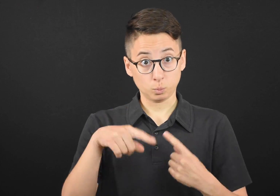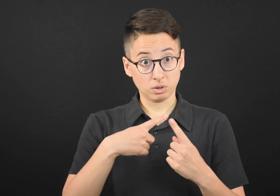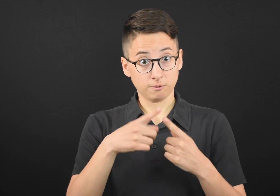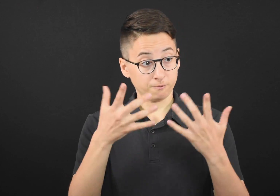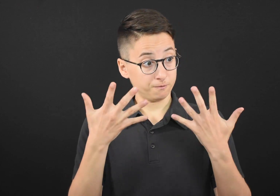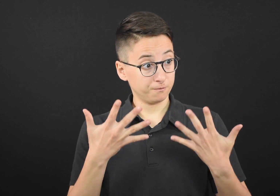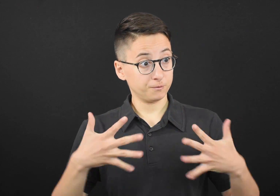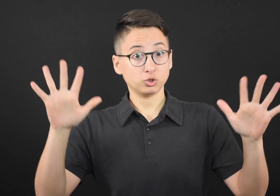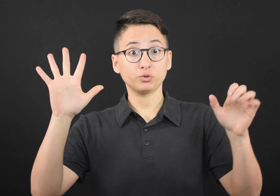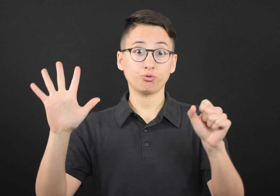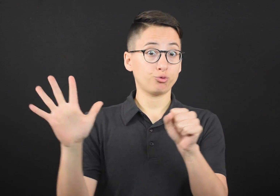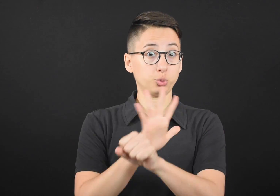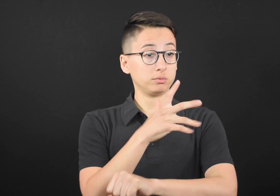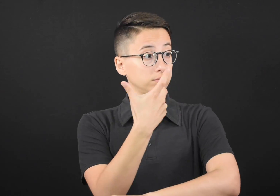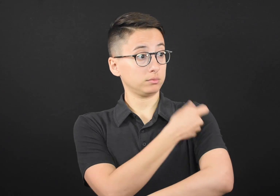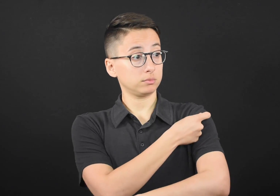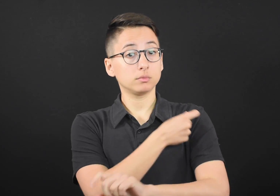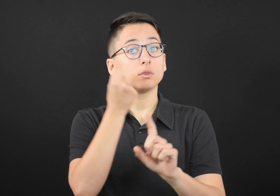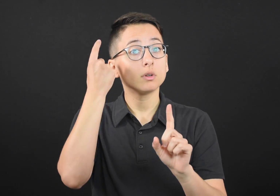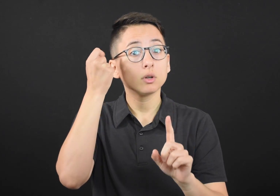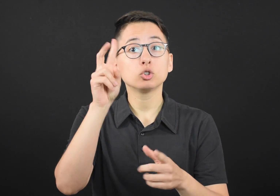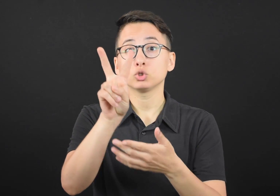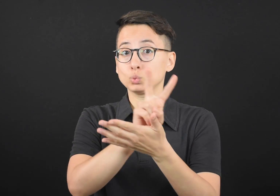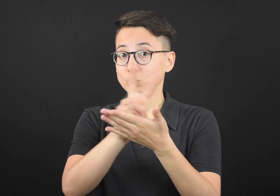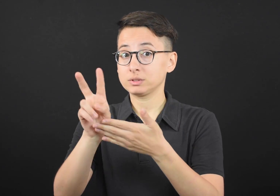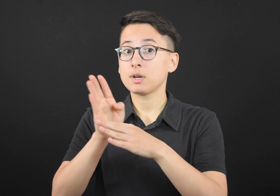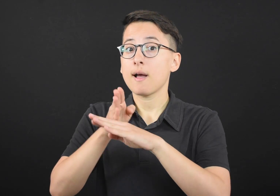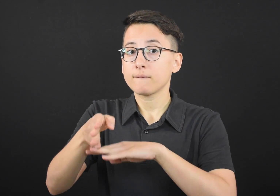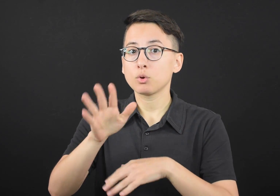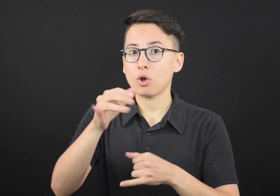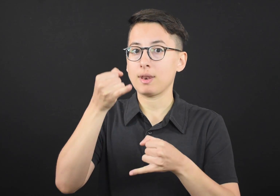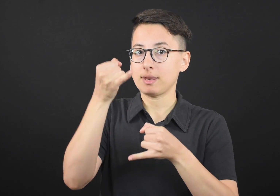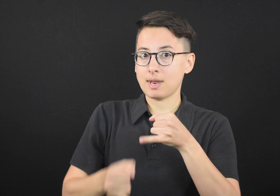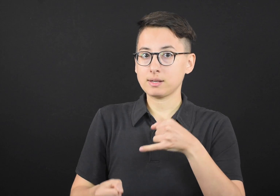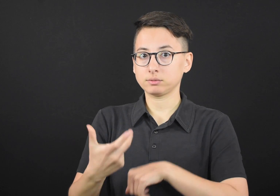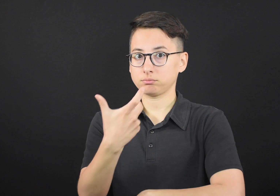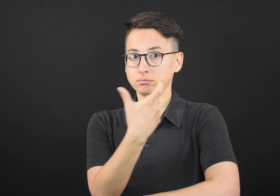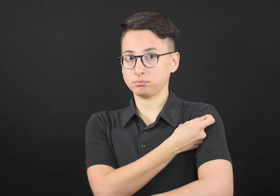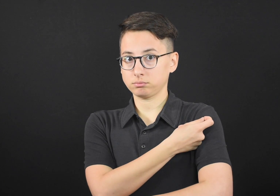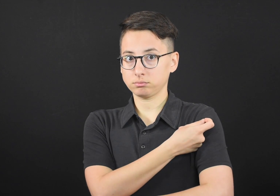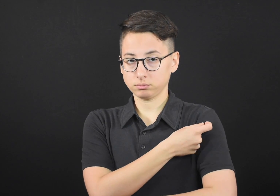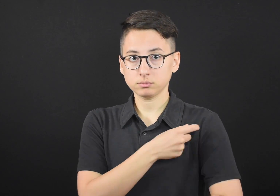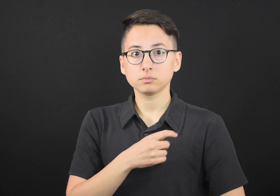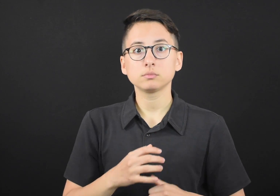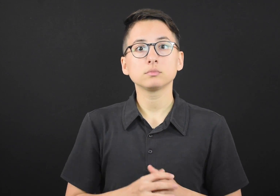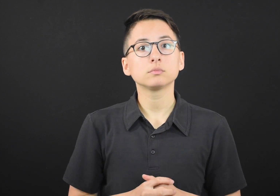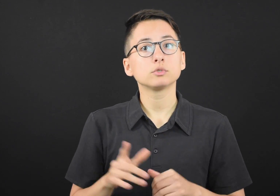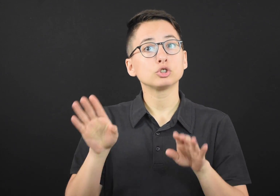Once fully vaccinated (2 weeks after last dose of vaccine), children will